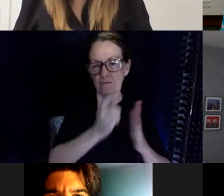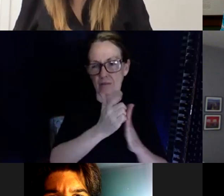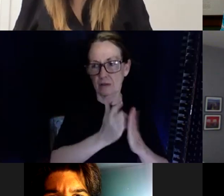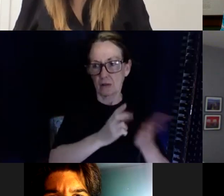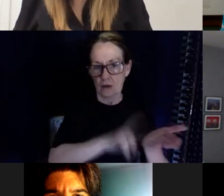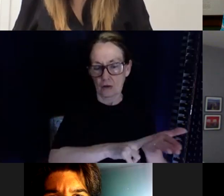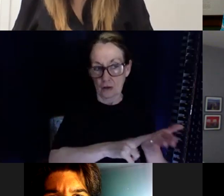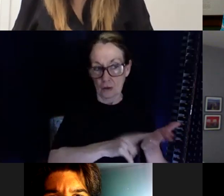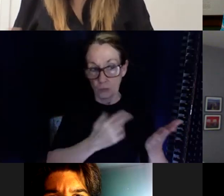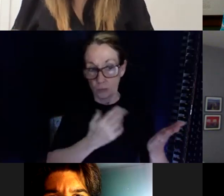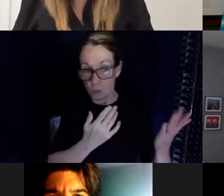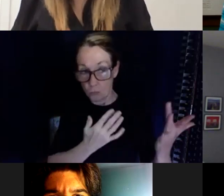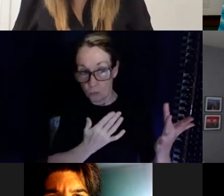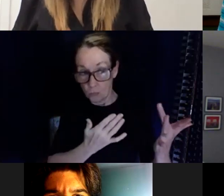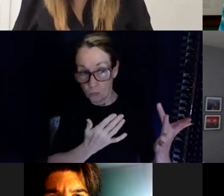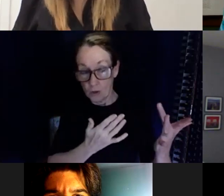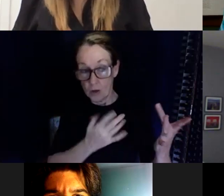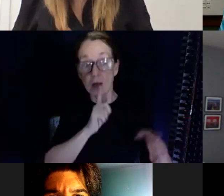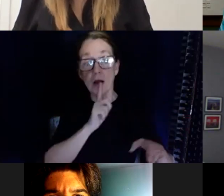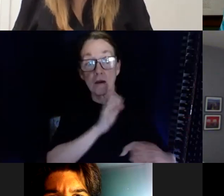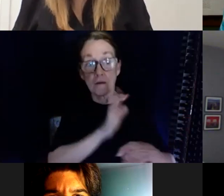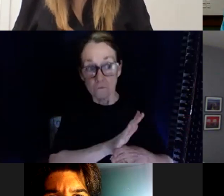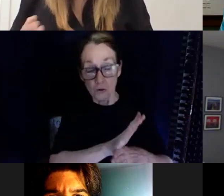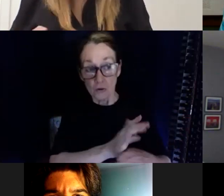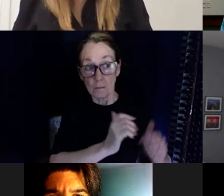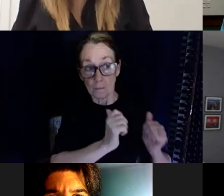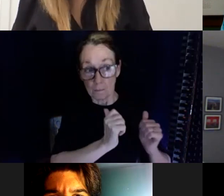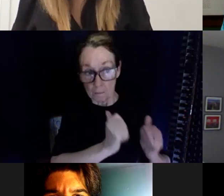IT'S NOW WITH THEIR FINANCE OFFICE, AND THEY'RE JUST REVIEWING THEIR -- MAKING SURE THEY CAN MEET THE FISCAL ASSURANCES THAT WE HAVE IN THE APPENDIX OF THE LEGAL CONTRACT.